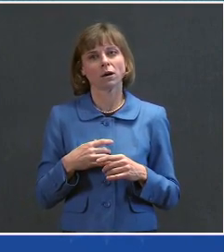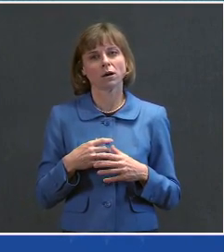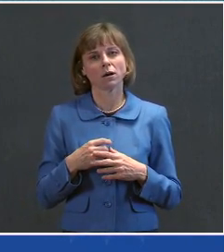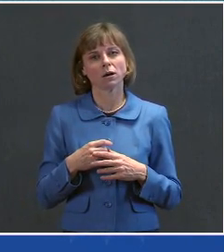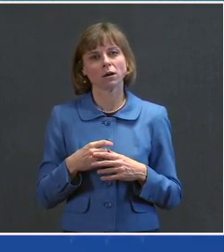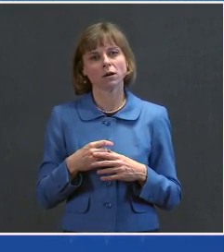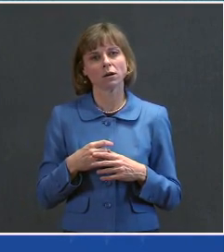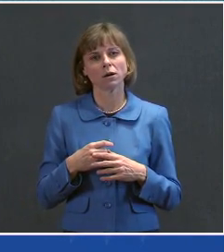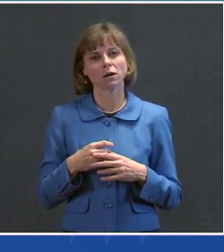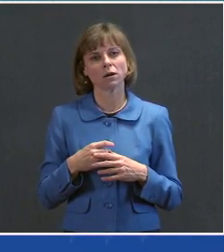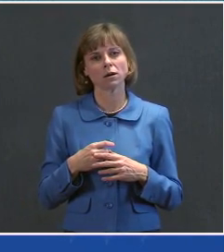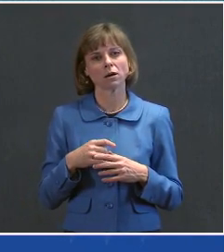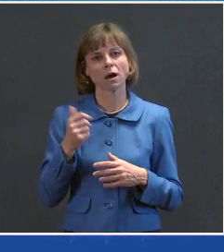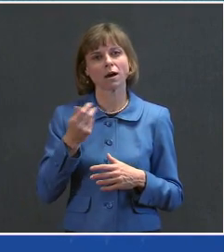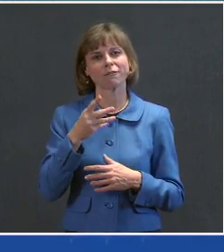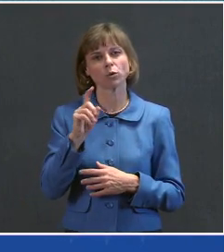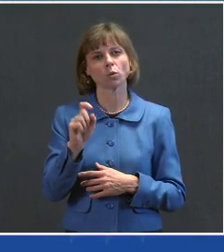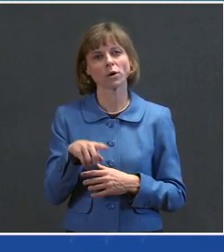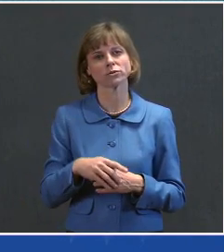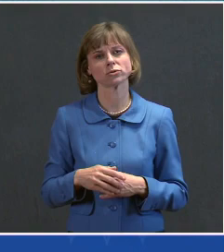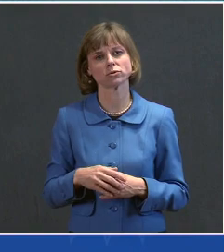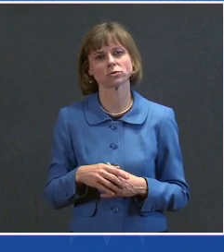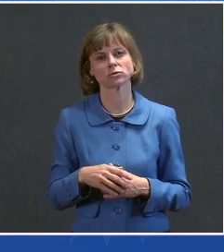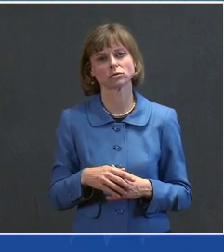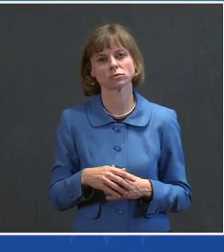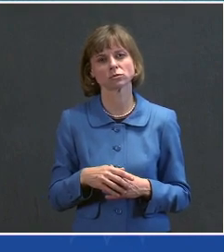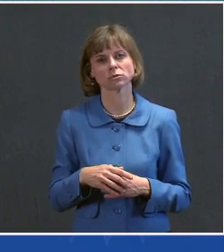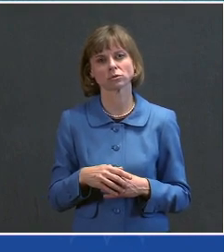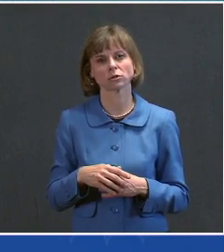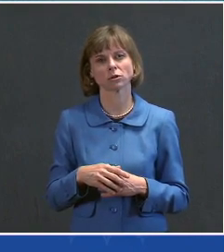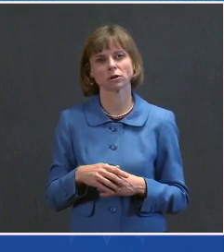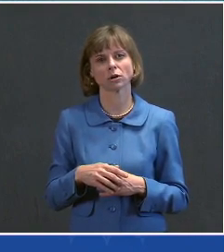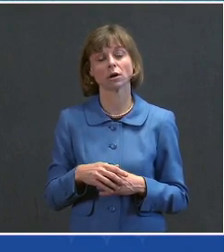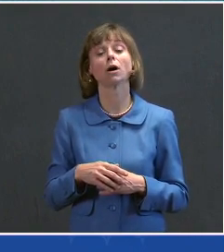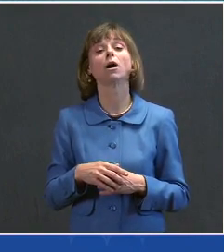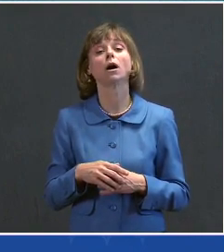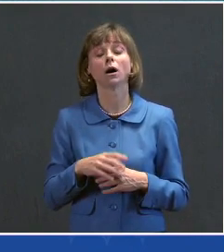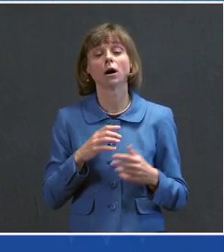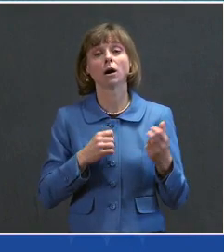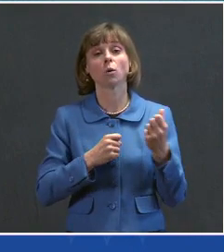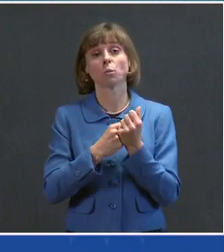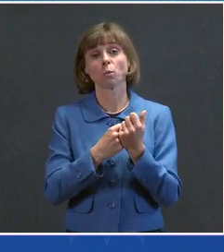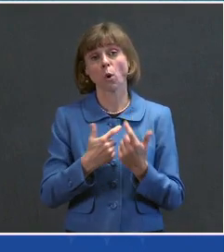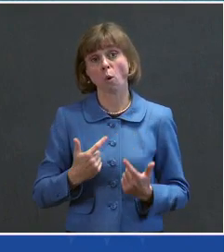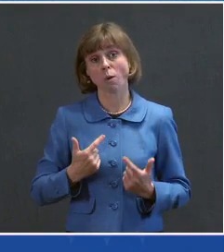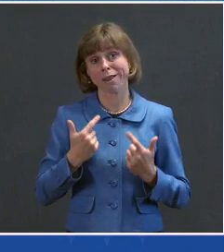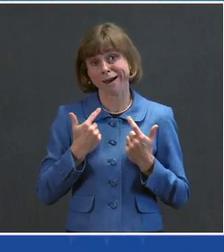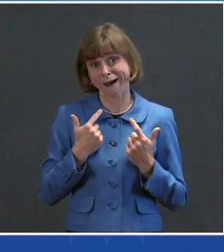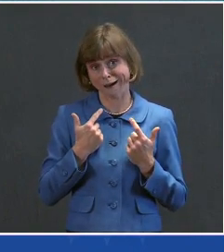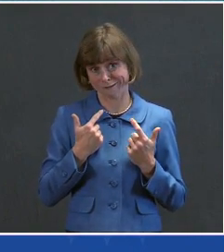A couple of questions, if I may. Ms. Psaki: Mm-hmm. The Press: There's pro-life groups, right now, who are very concerned about the phrase